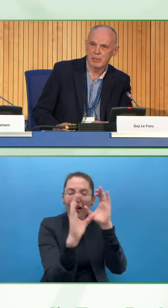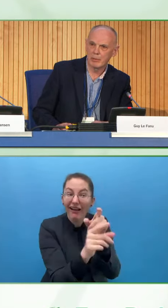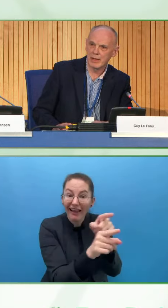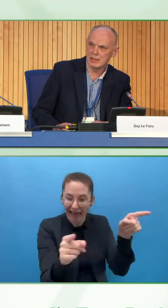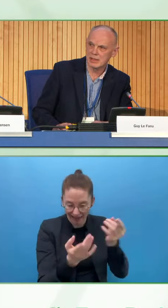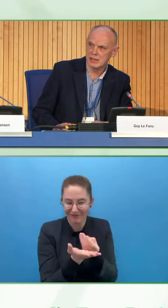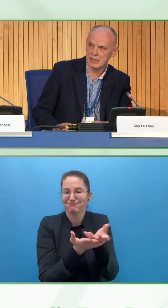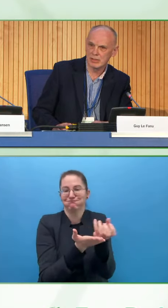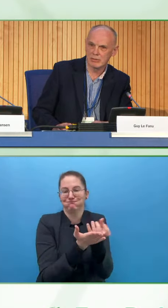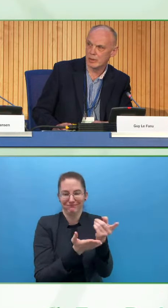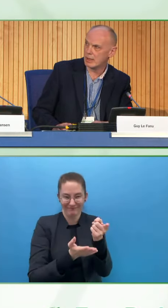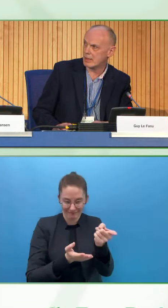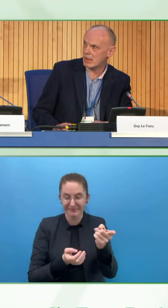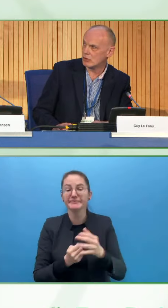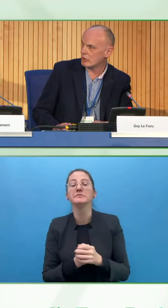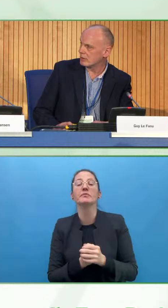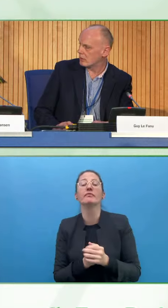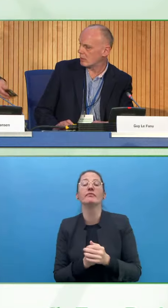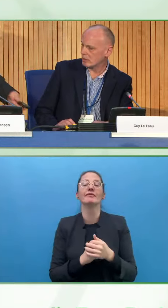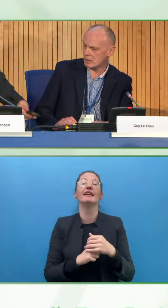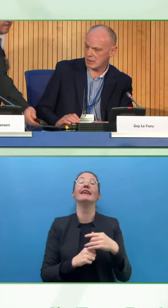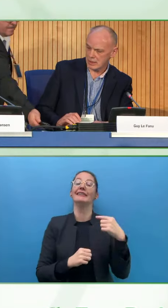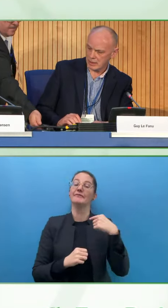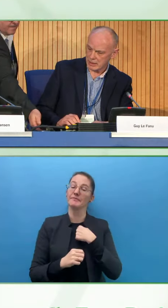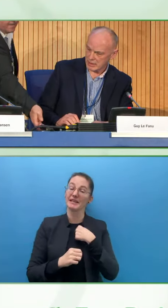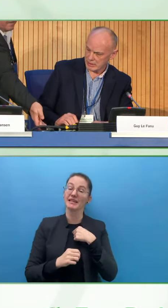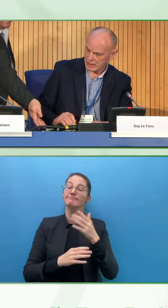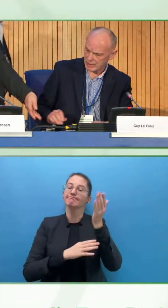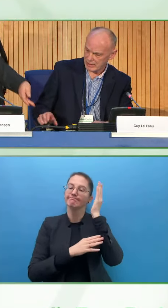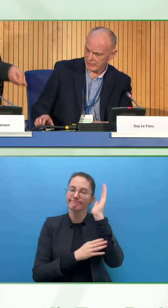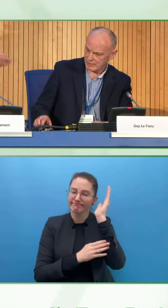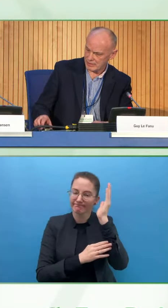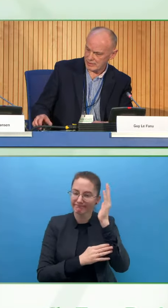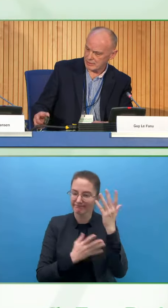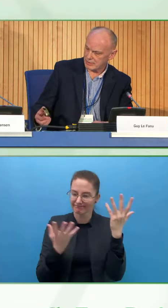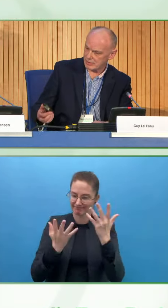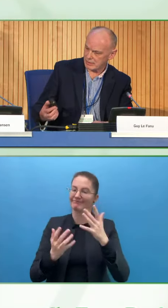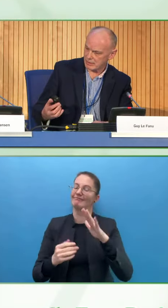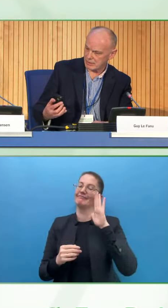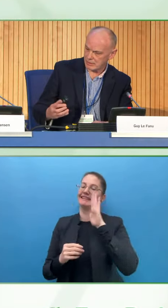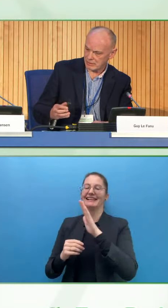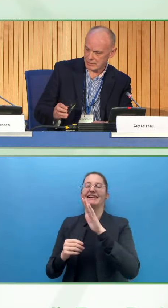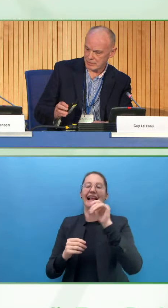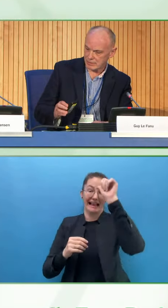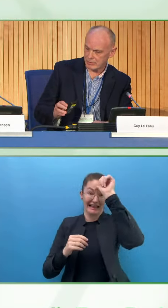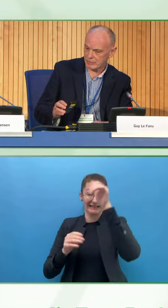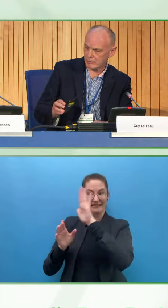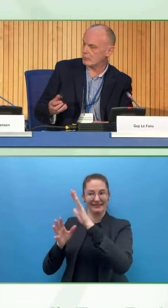And we have a sister organisation called Sightsavers…